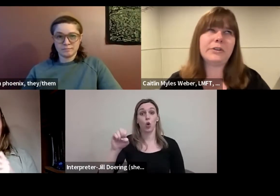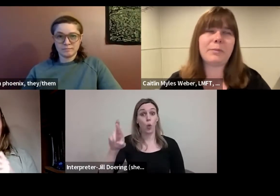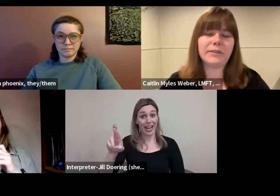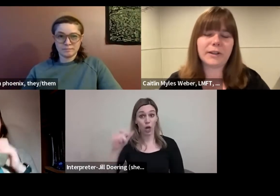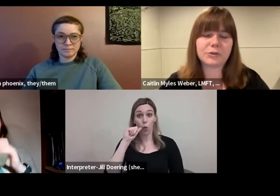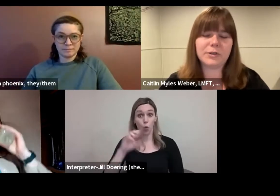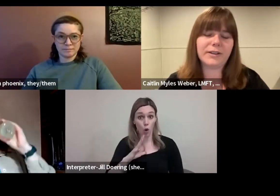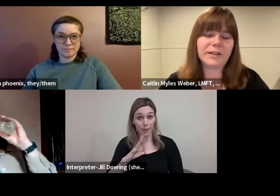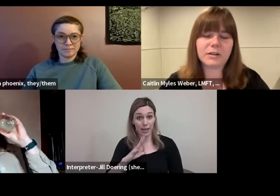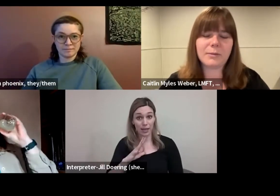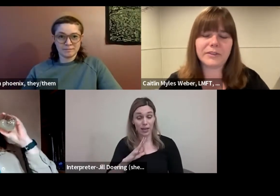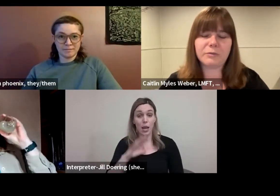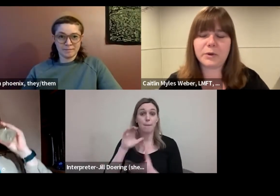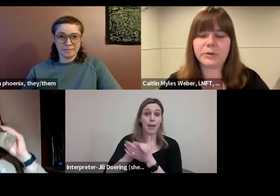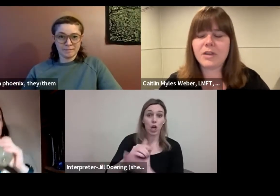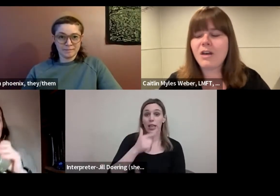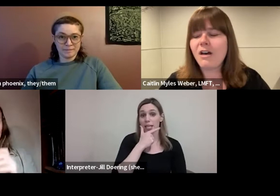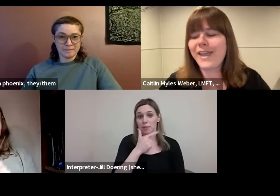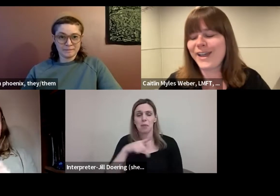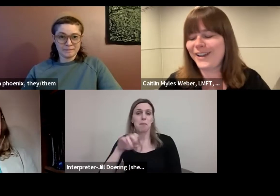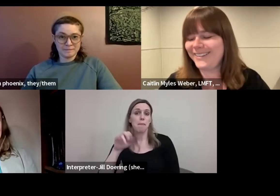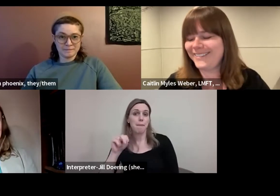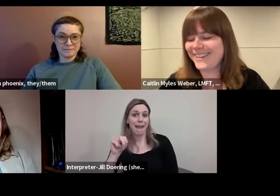I'm also pansexual. I like to call myself both.